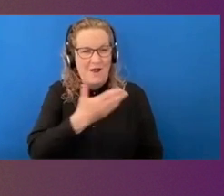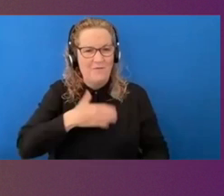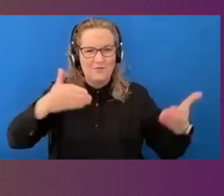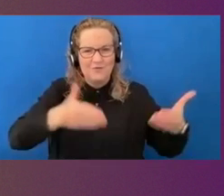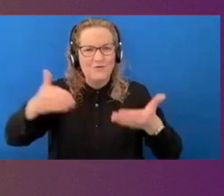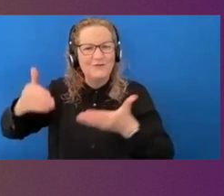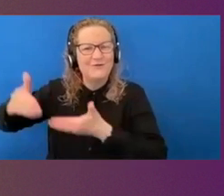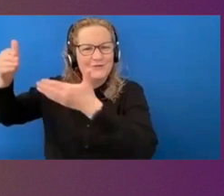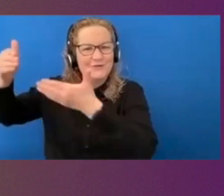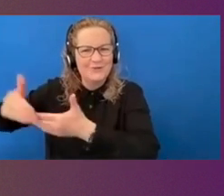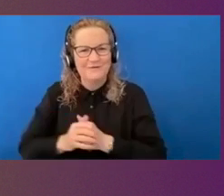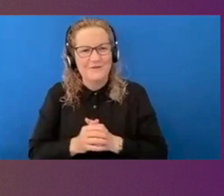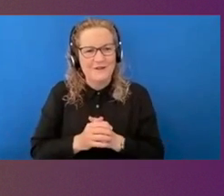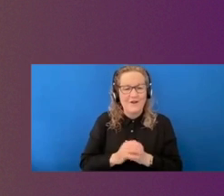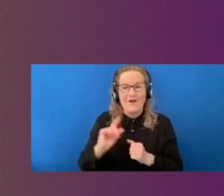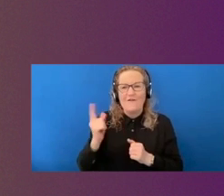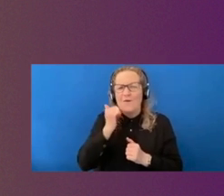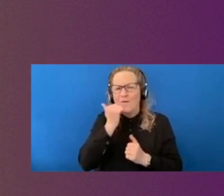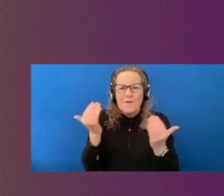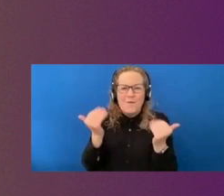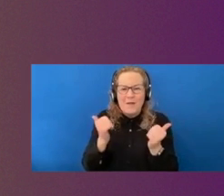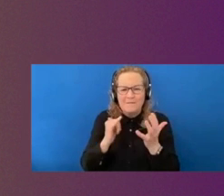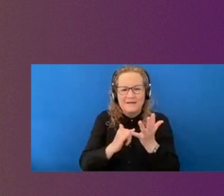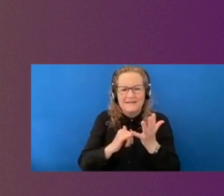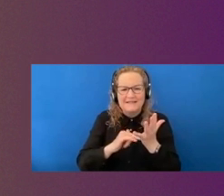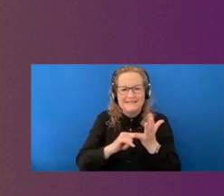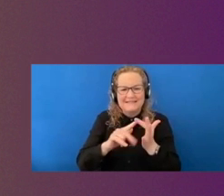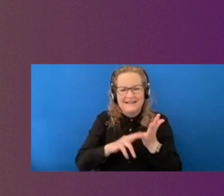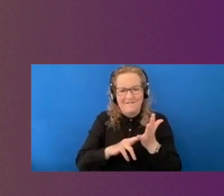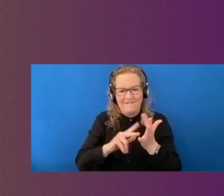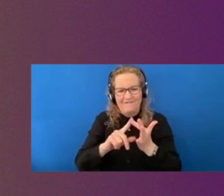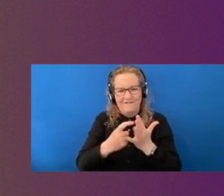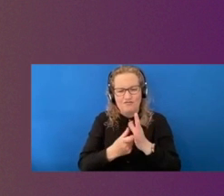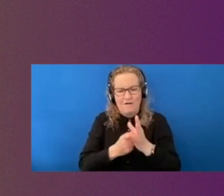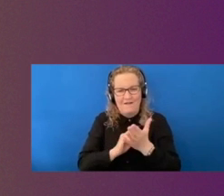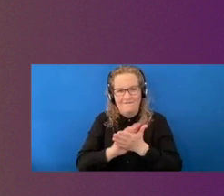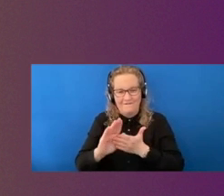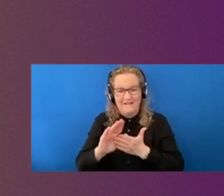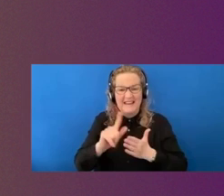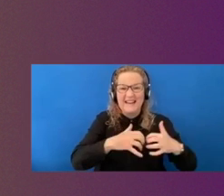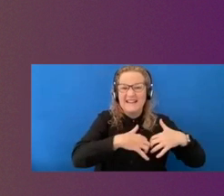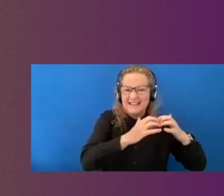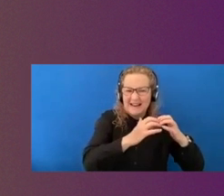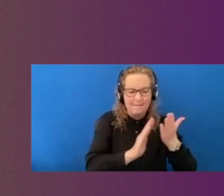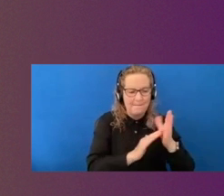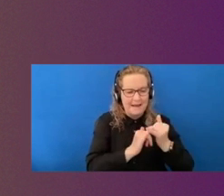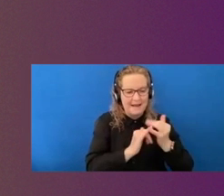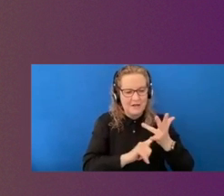first thanks in my warmest welcome to Steven Ralph the co-founder and ambassador of Maslow for people from Sydney Australia